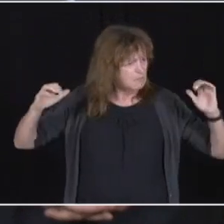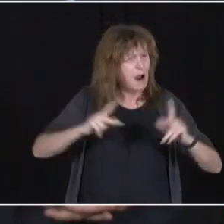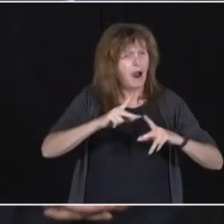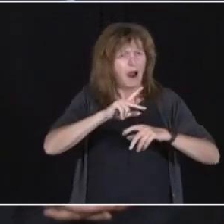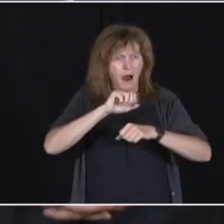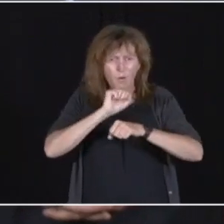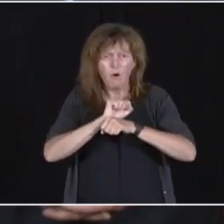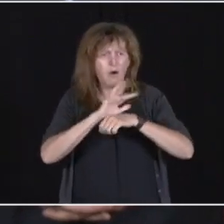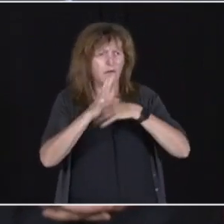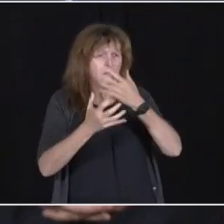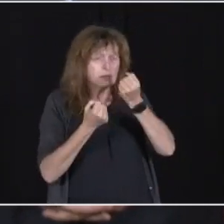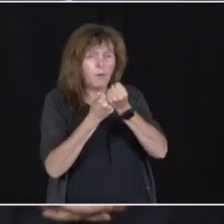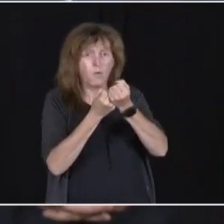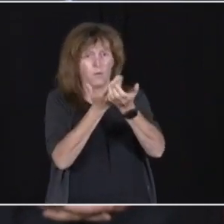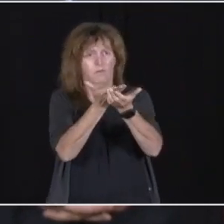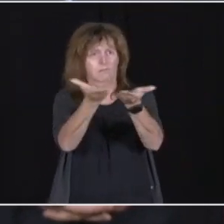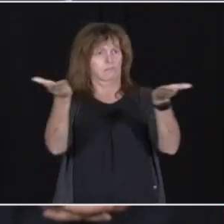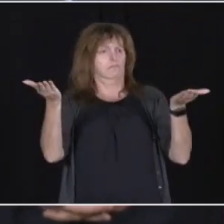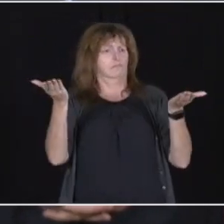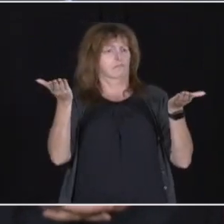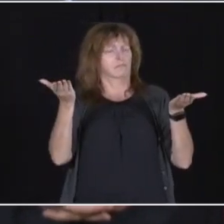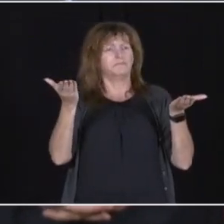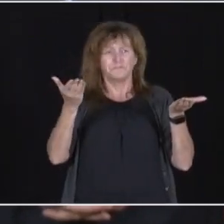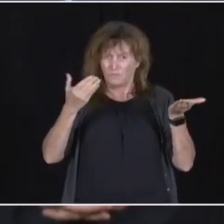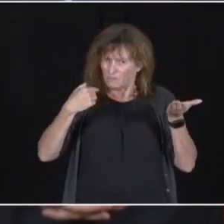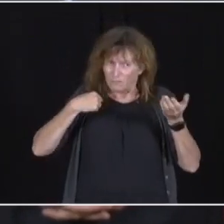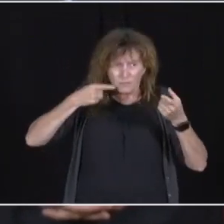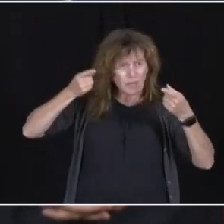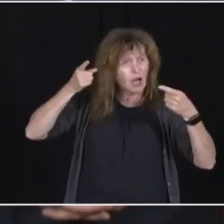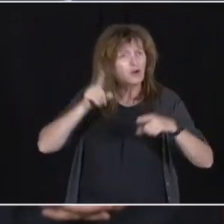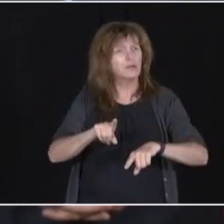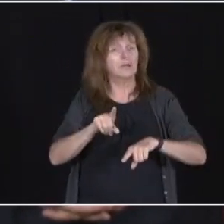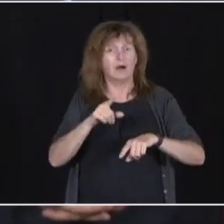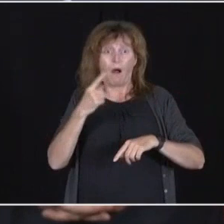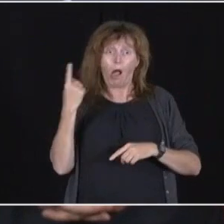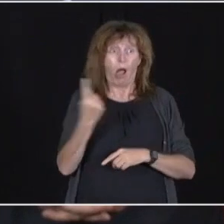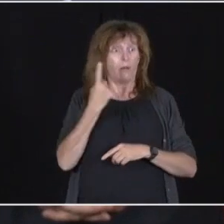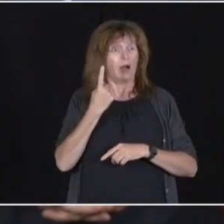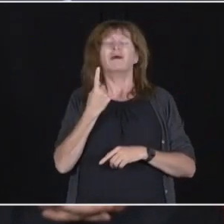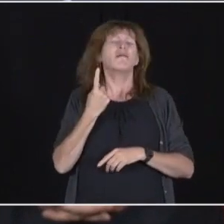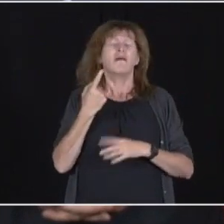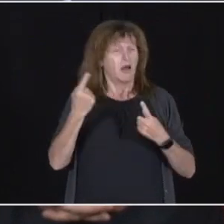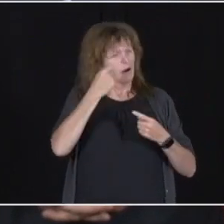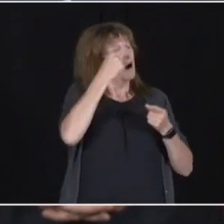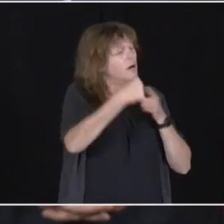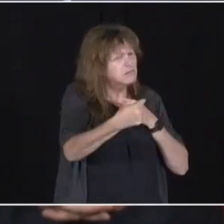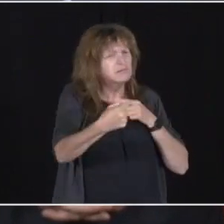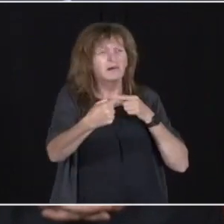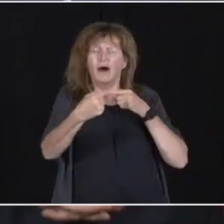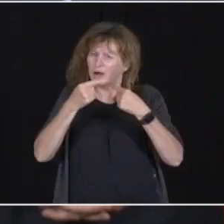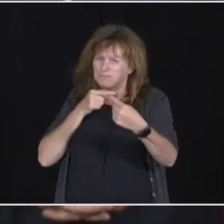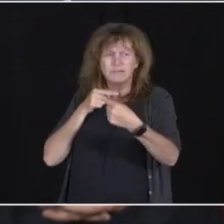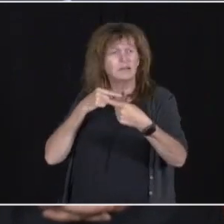and BPs to get back to work and represent the people they serve. We might not always agree, but we all agreed